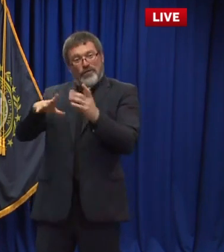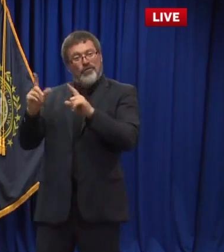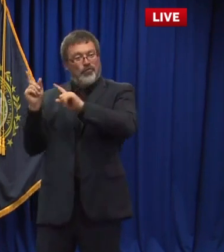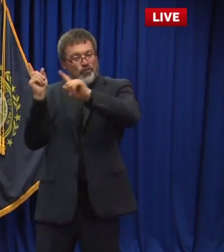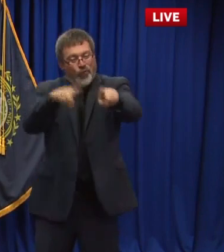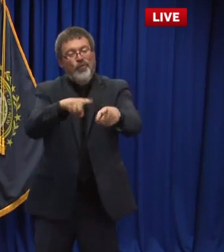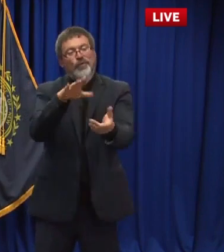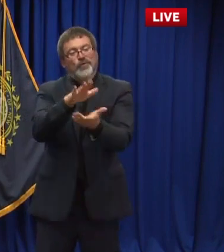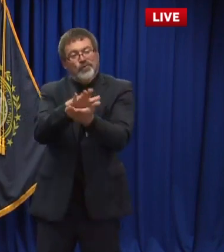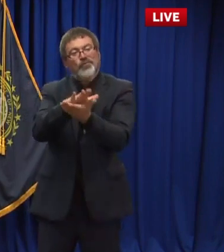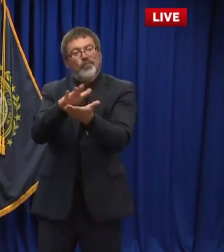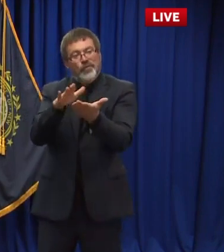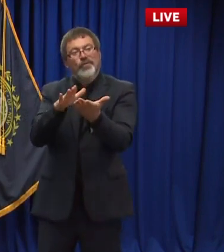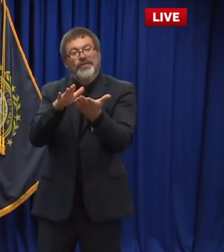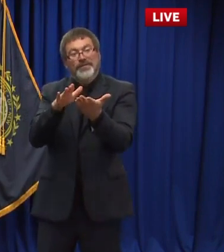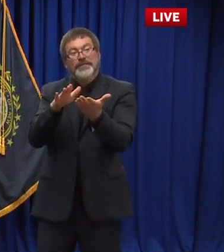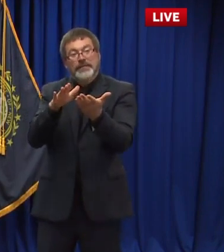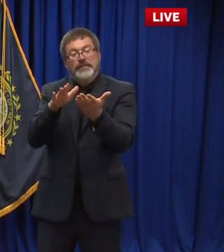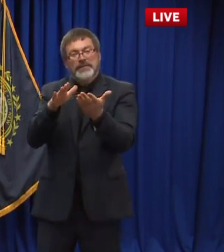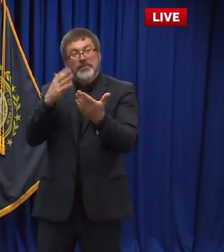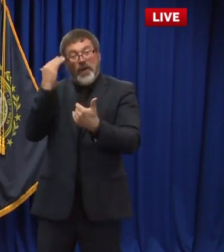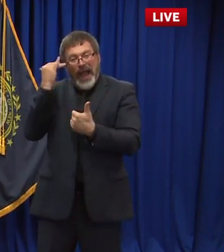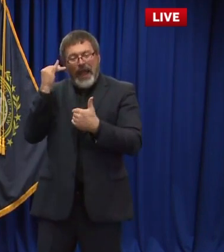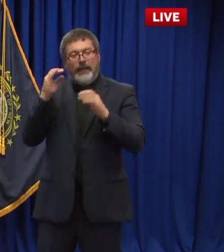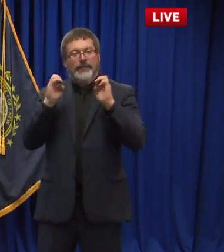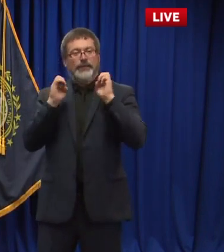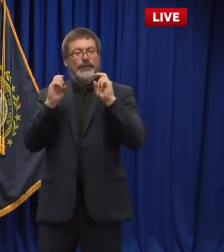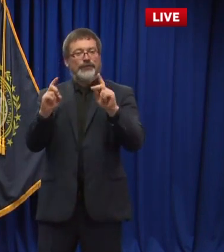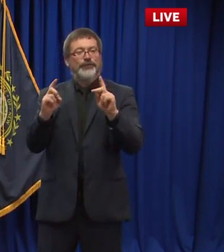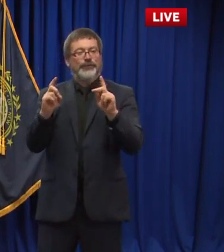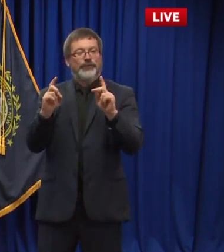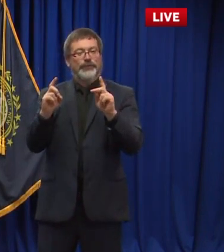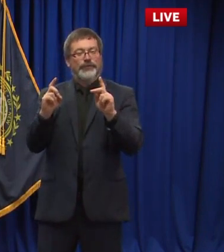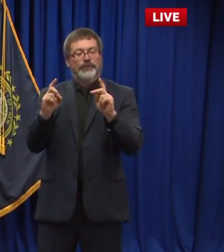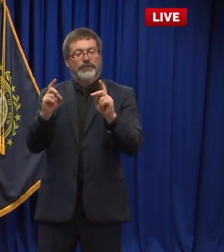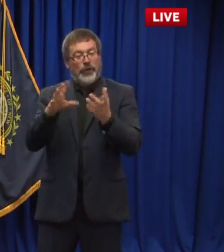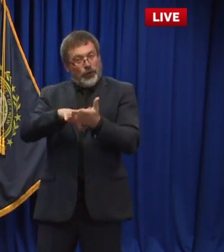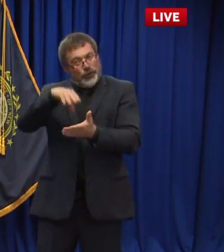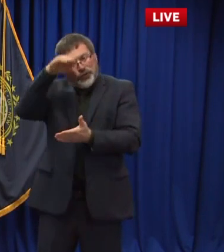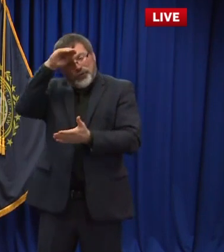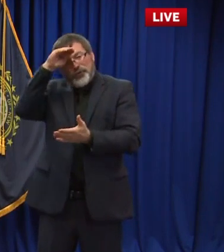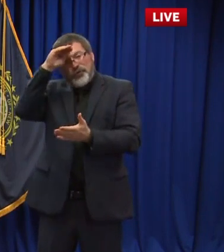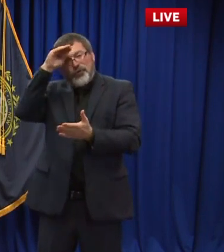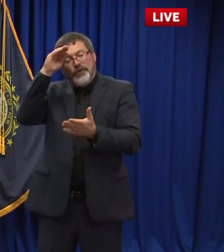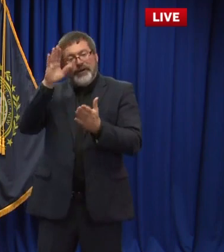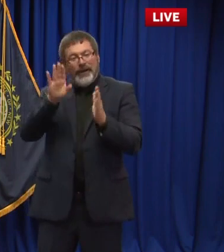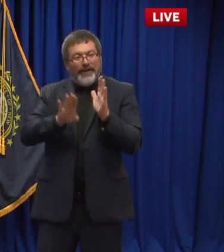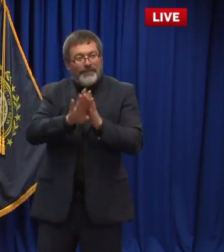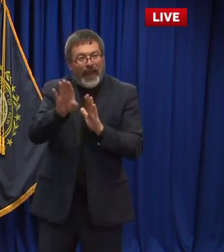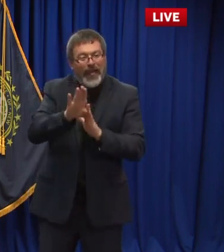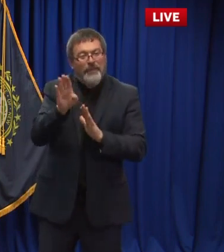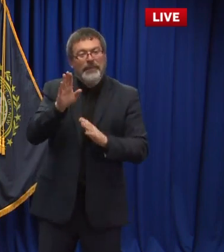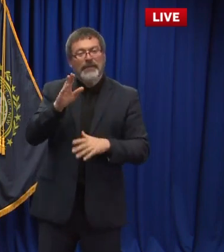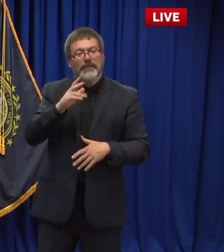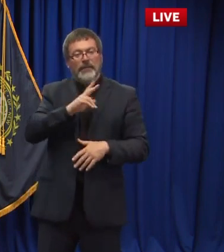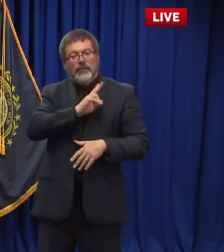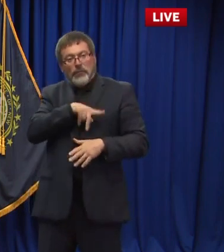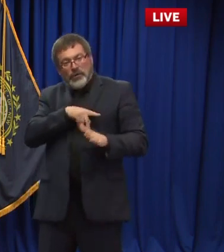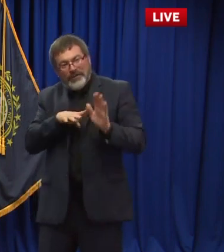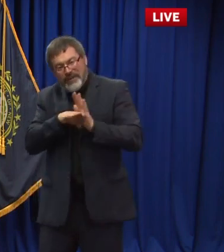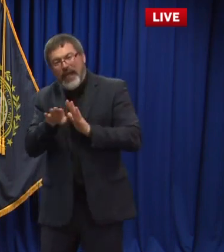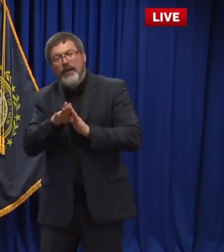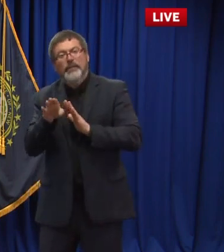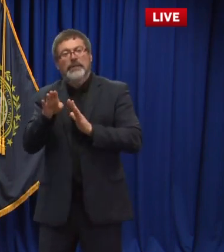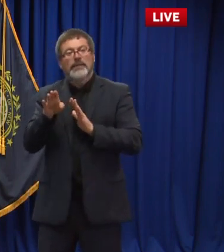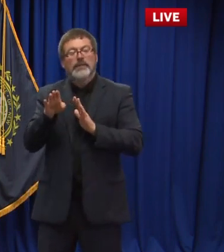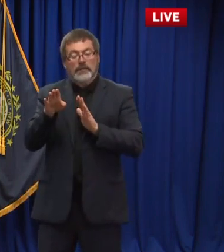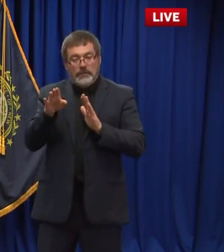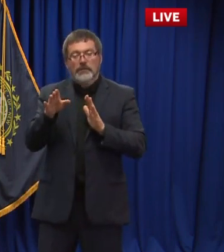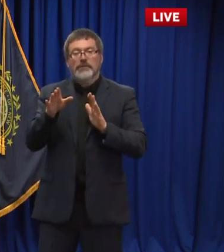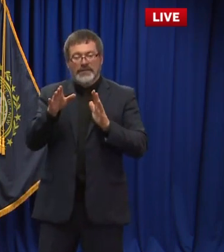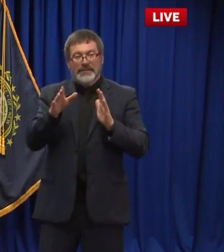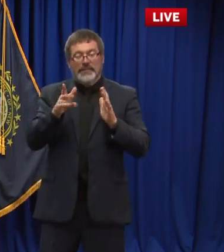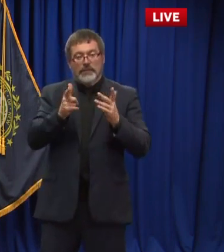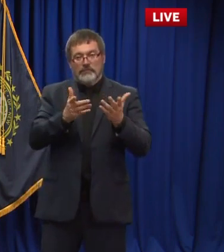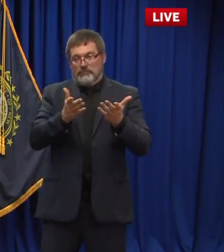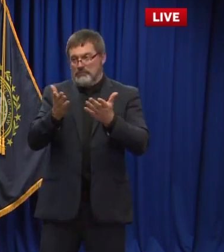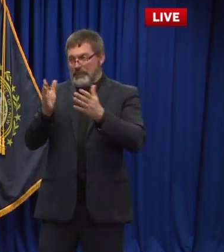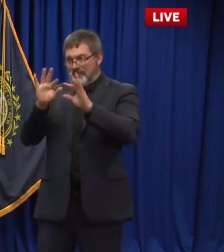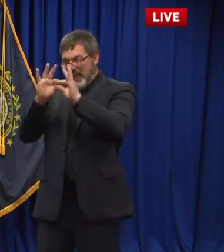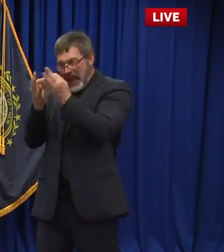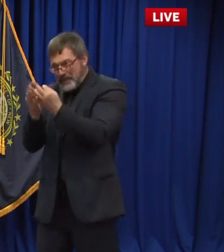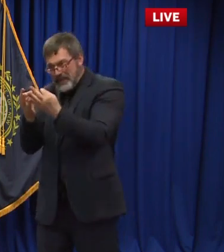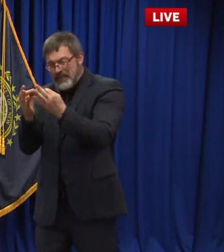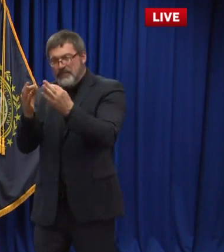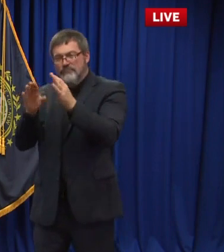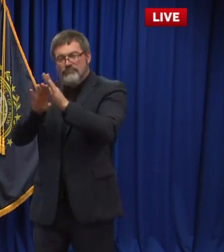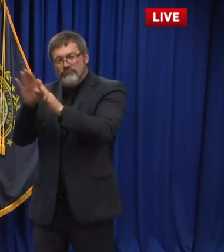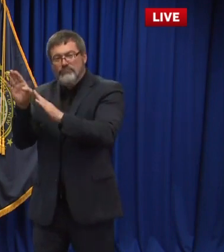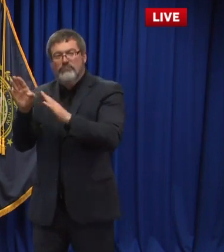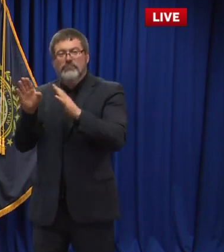STRIKING THE RIGHT BALANCE BETWEEN GIVING SCHOOLS THE FLEXIBILITY TO BRING STUDENTS BACK INTO AN EDUCATIONAL SETTING WHERE THERE ARE GOING TO BE BETTER EDUCATIONAL OPPORTUNITIES